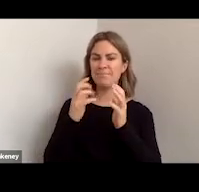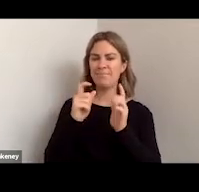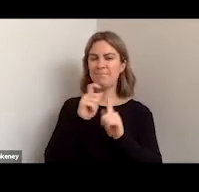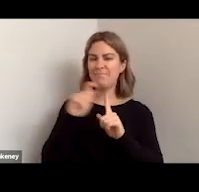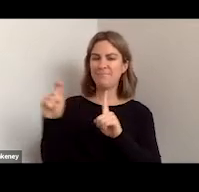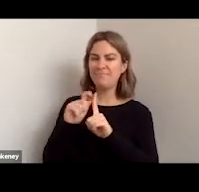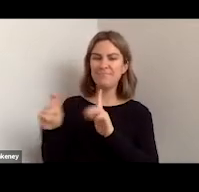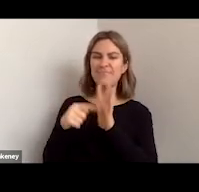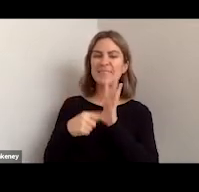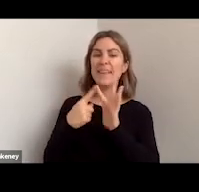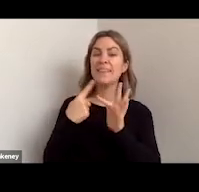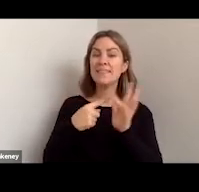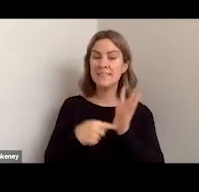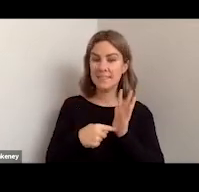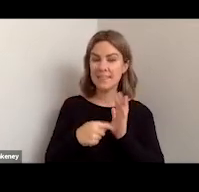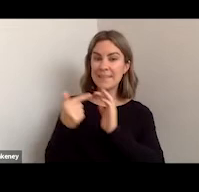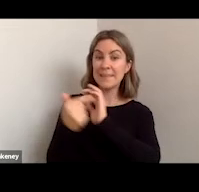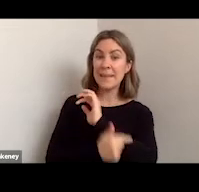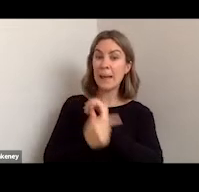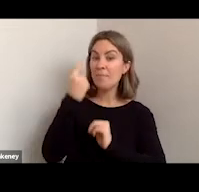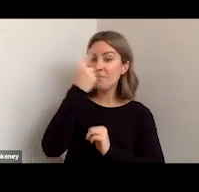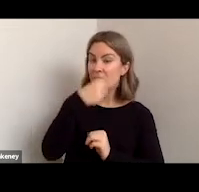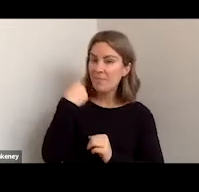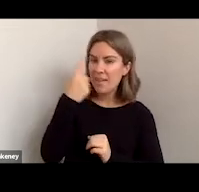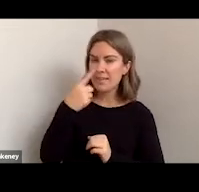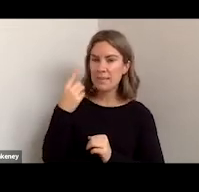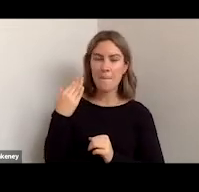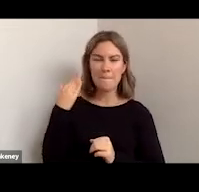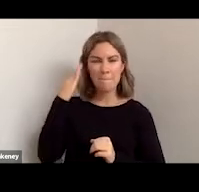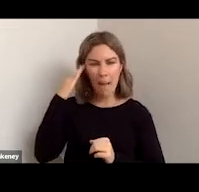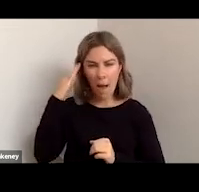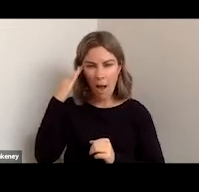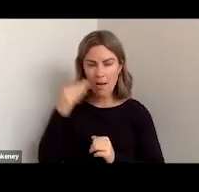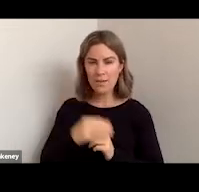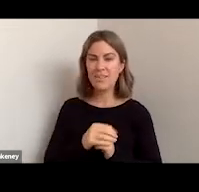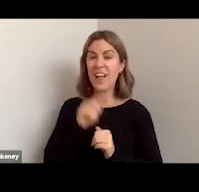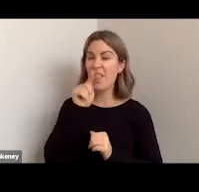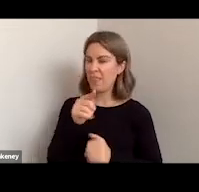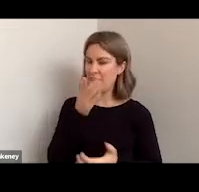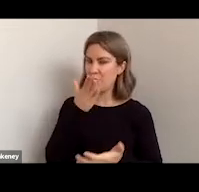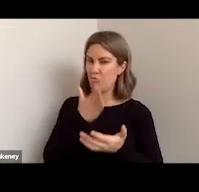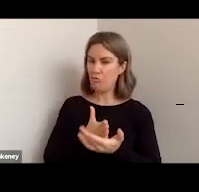intelligence, the matrix, and it's doing behavioural analysis. It looks